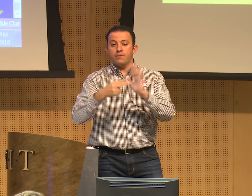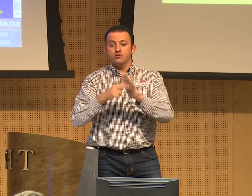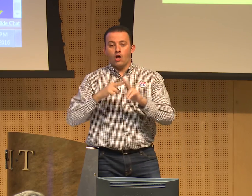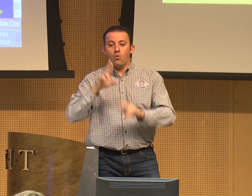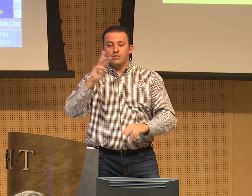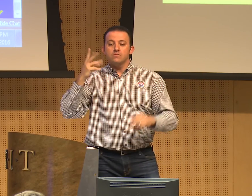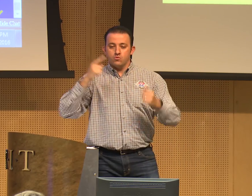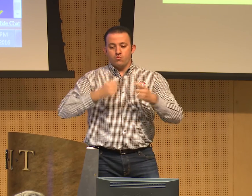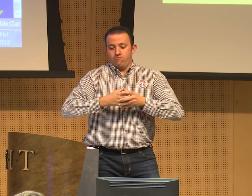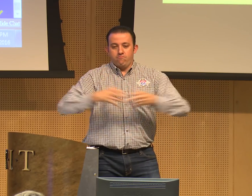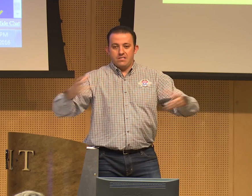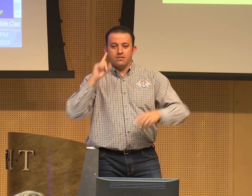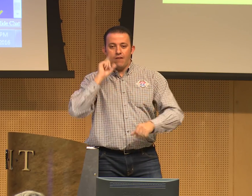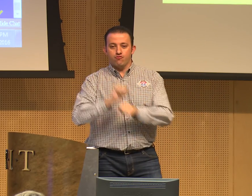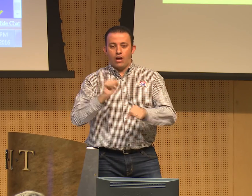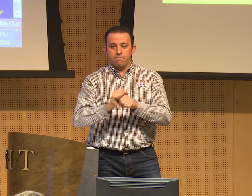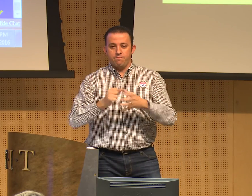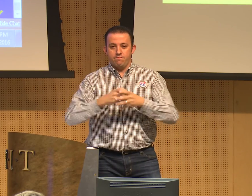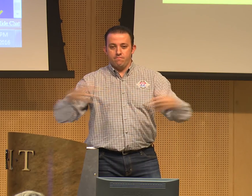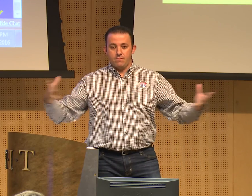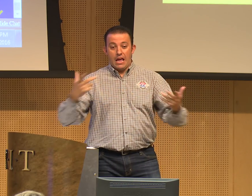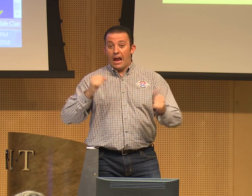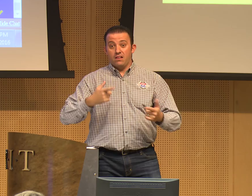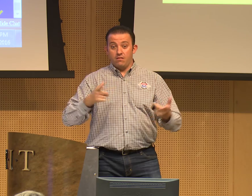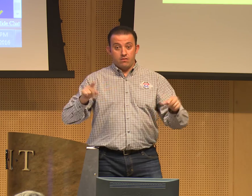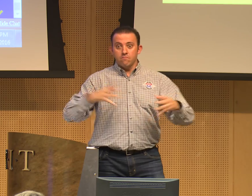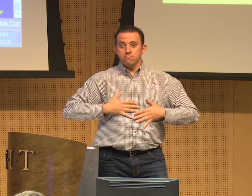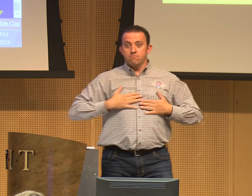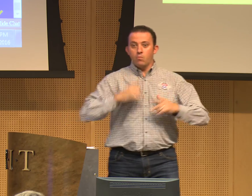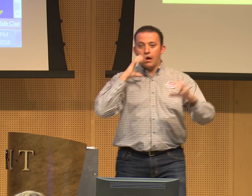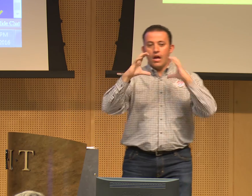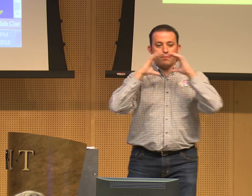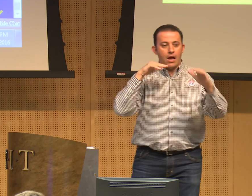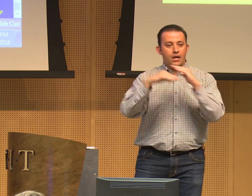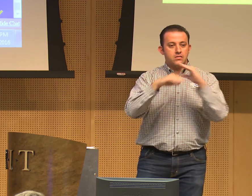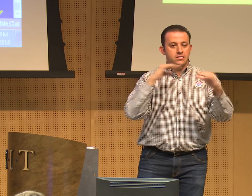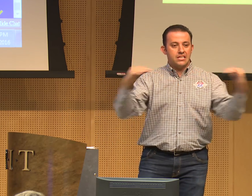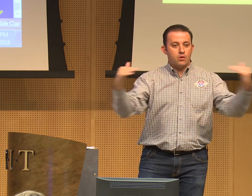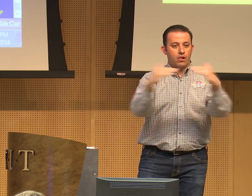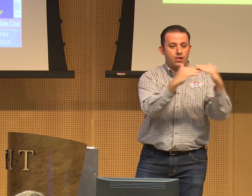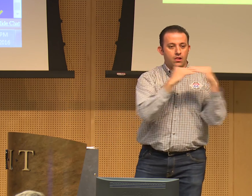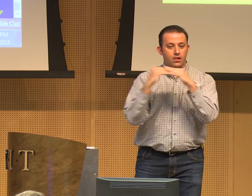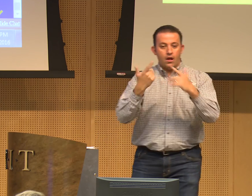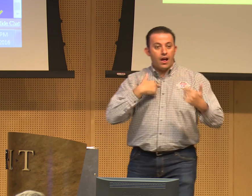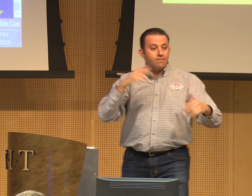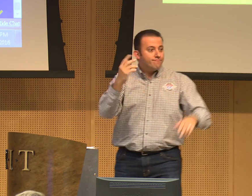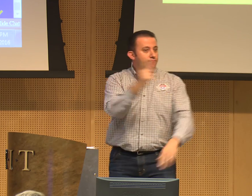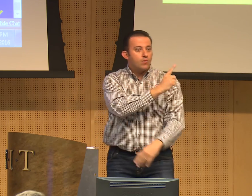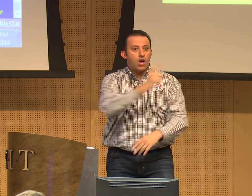So Route 66--you know, that was a job that has grown and expanded, and I love that. We talk about--everybody who communicates equally.